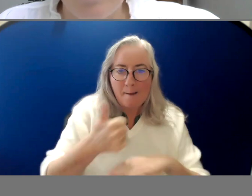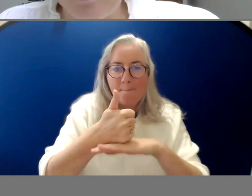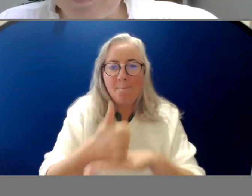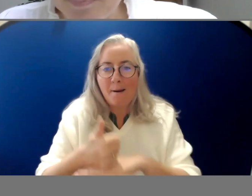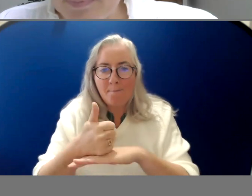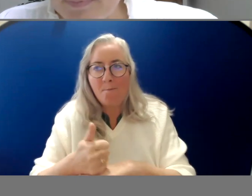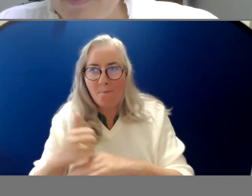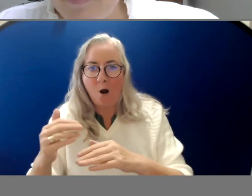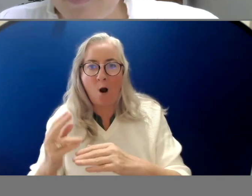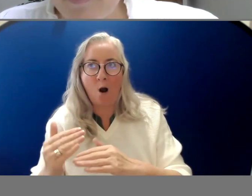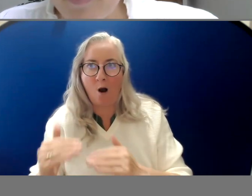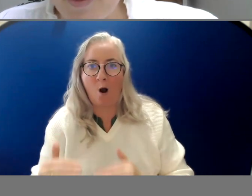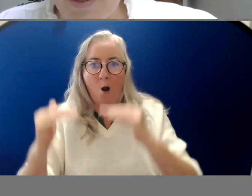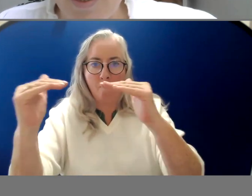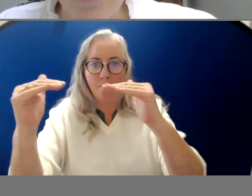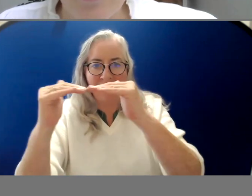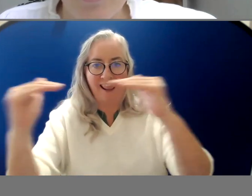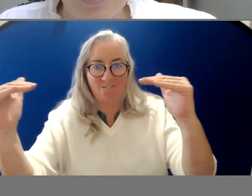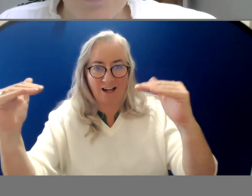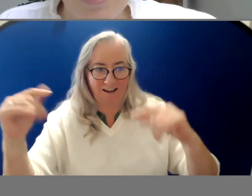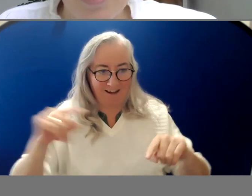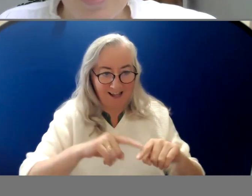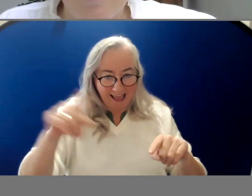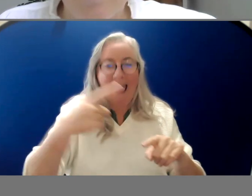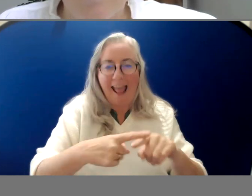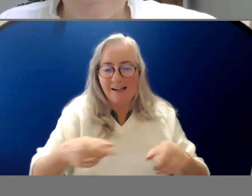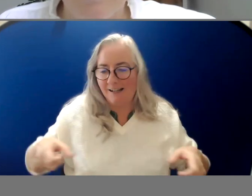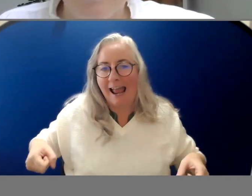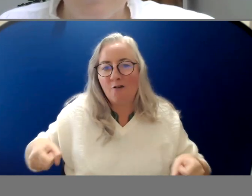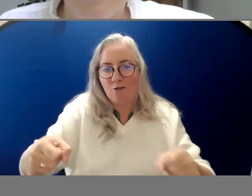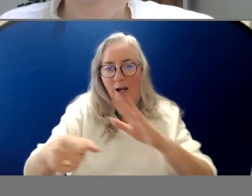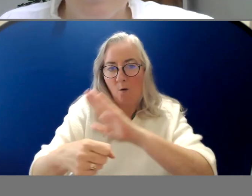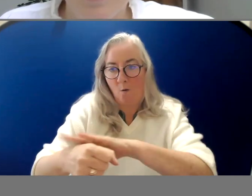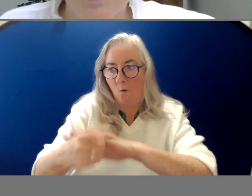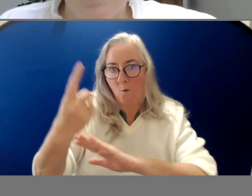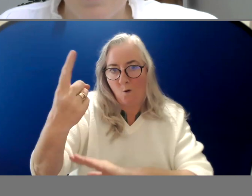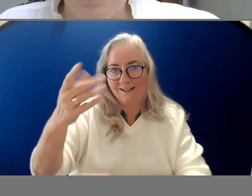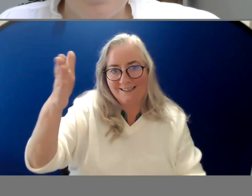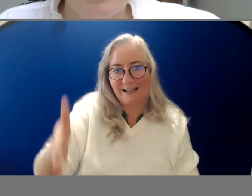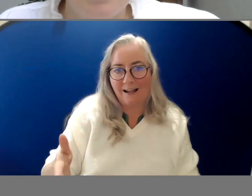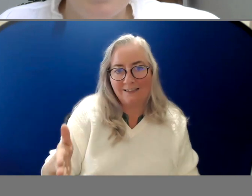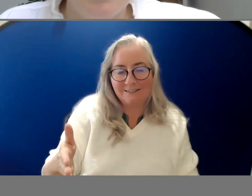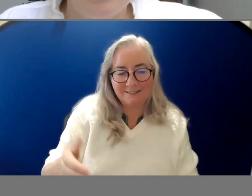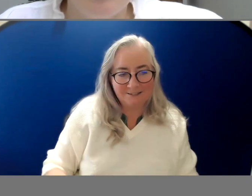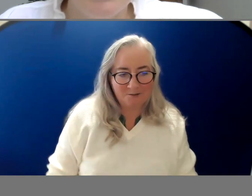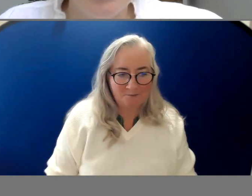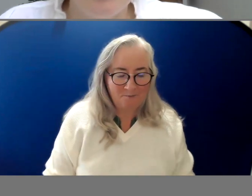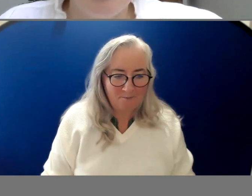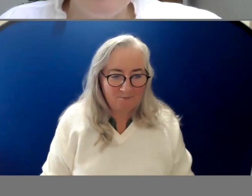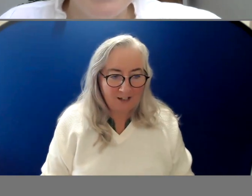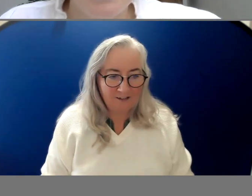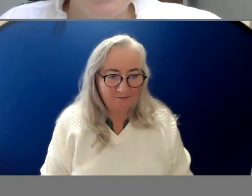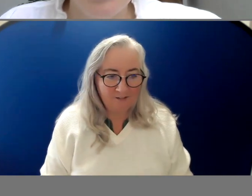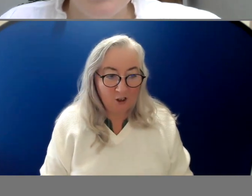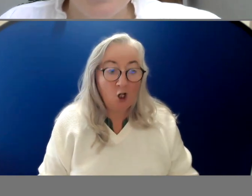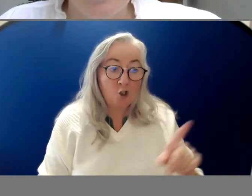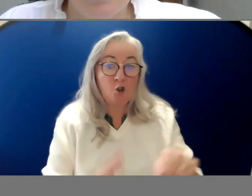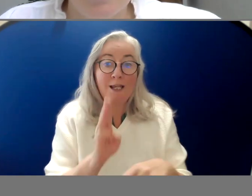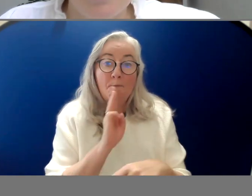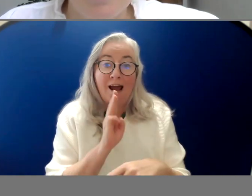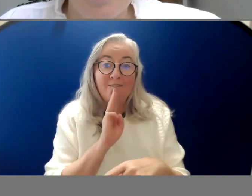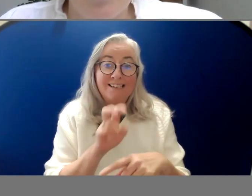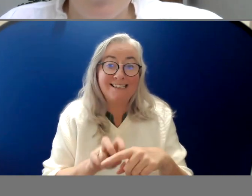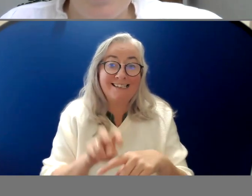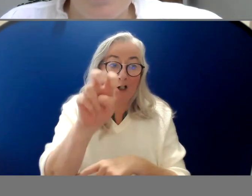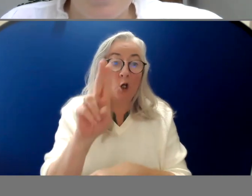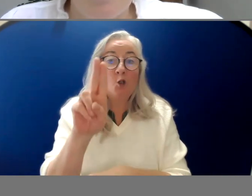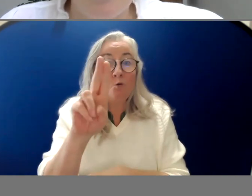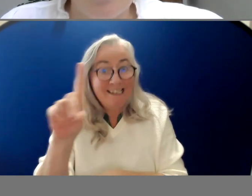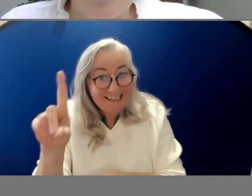level and a handrail required to one side and then with the private stairs the UD guidelines we